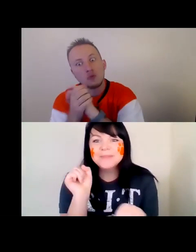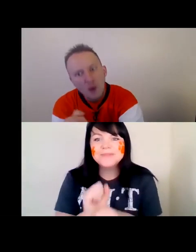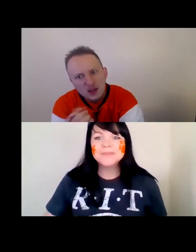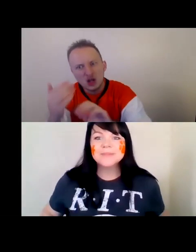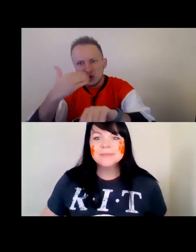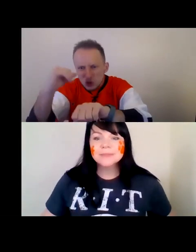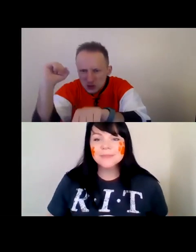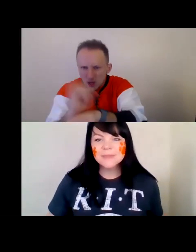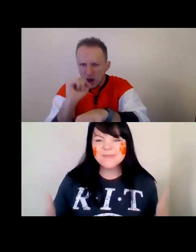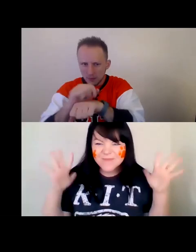Matt: Yes, congratulations. Good job!